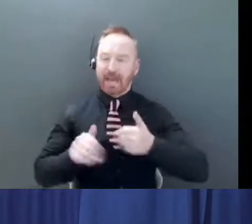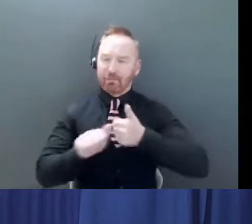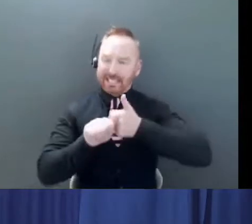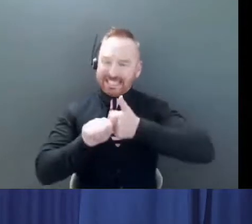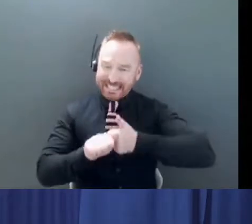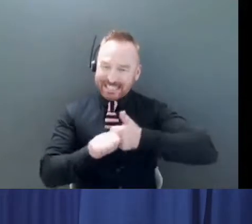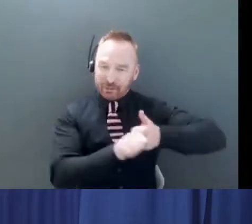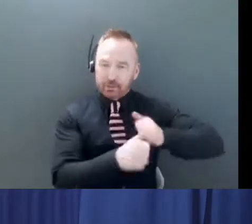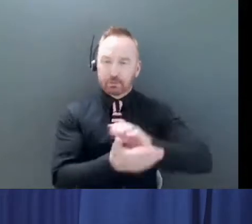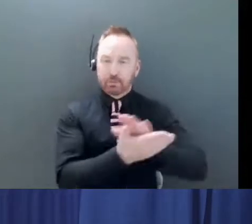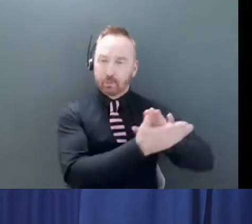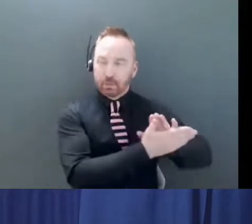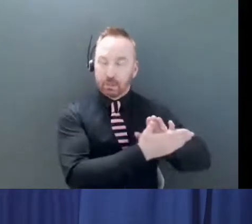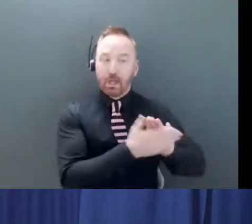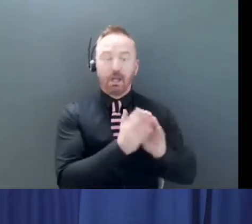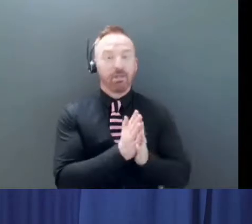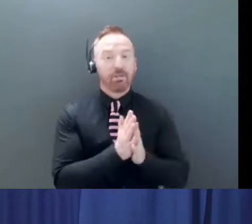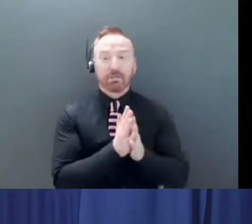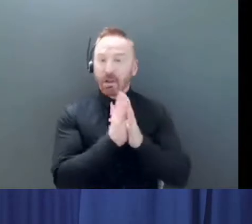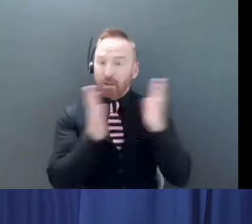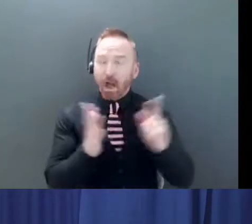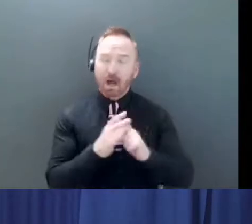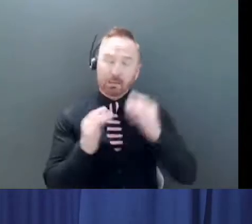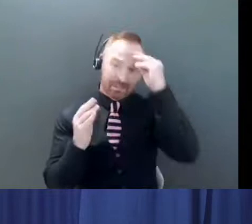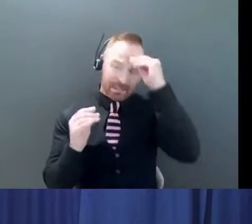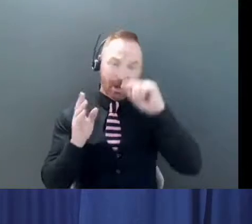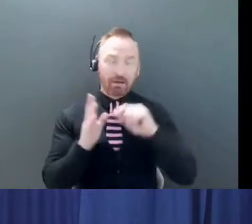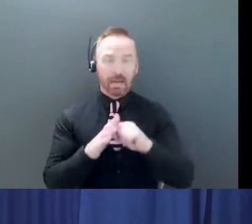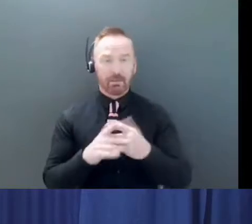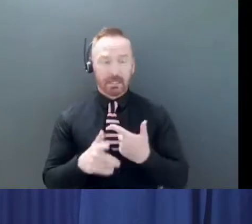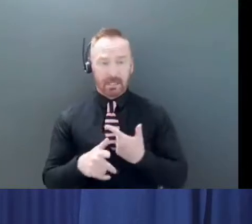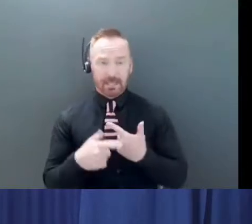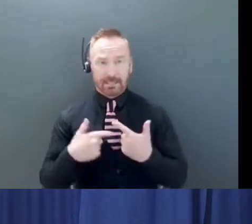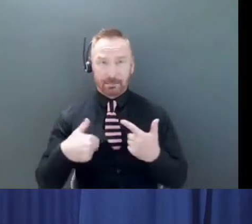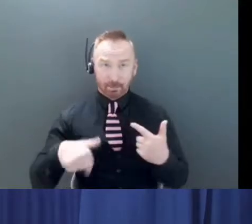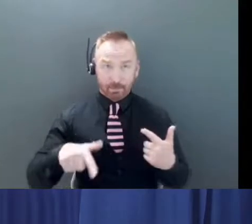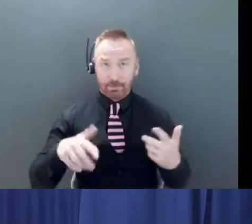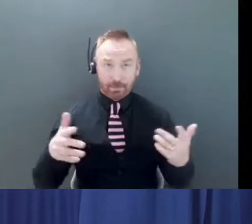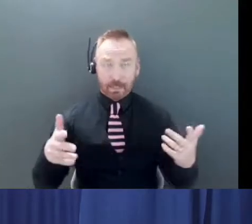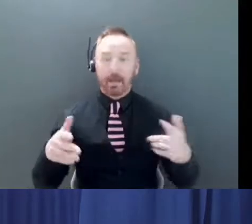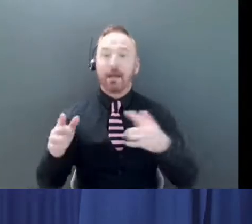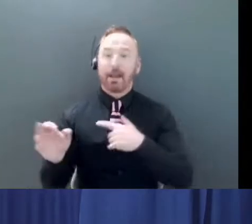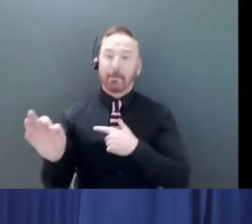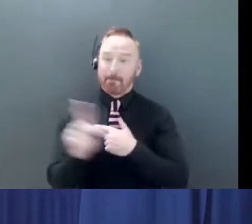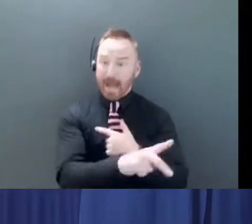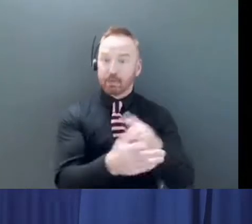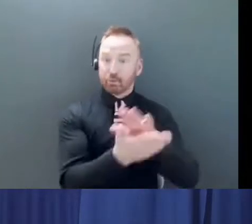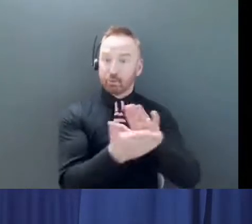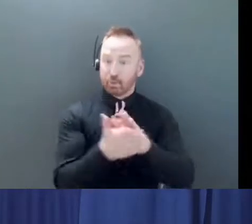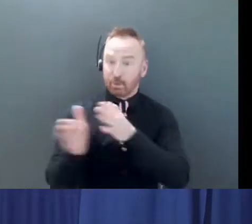our back to school planning. I am confident that the lessons we have learned over the past